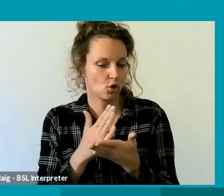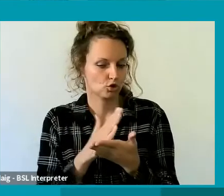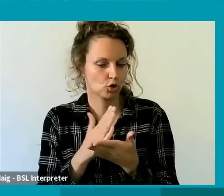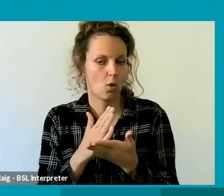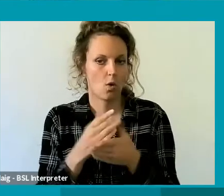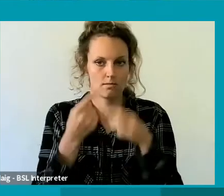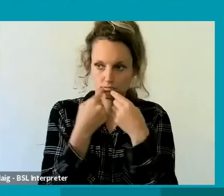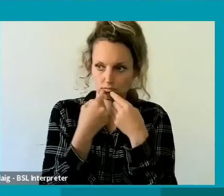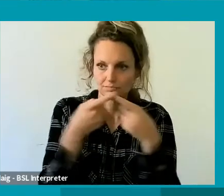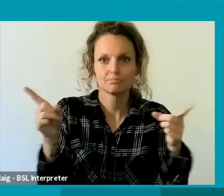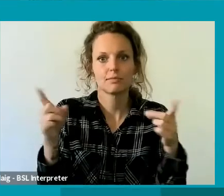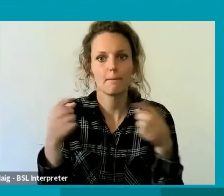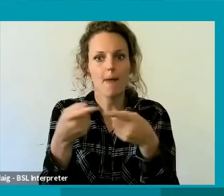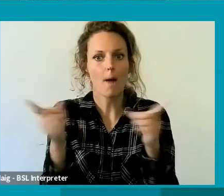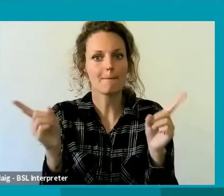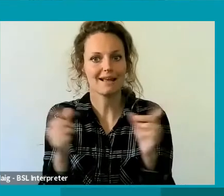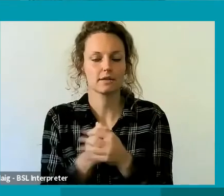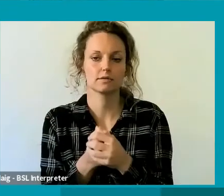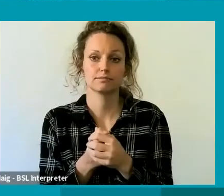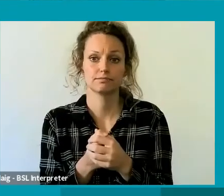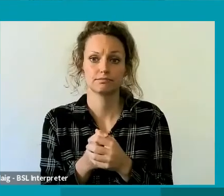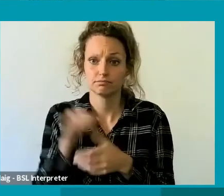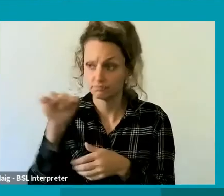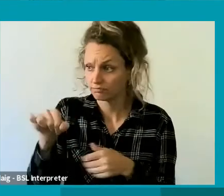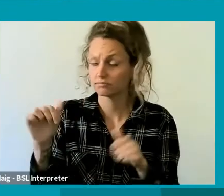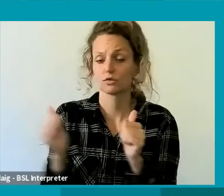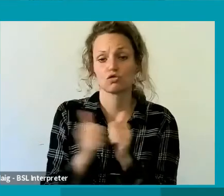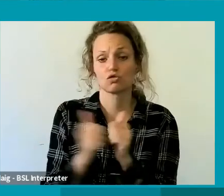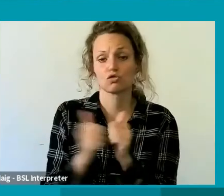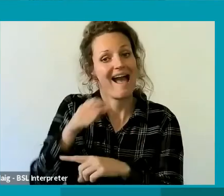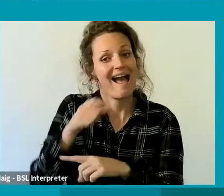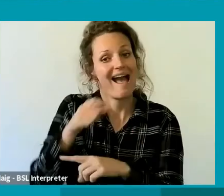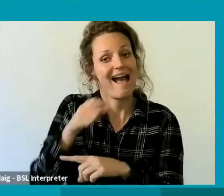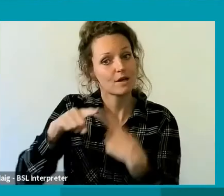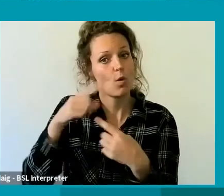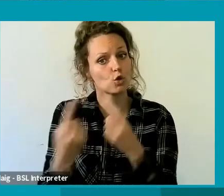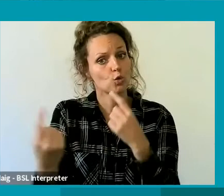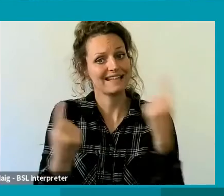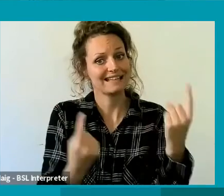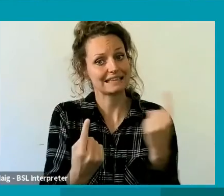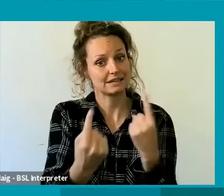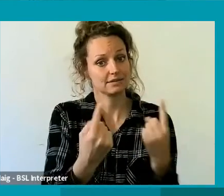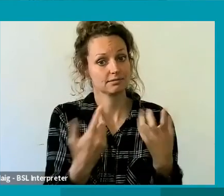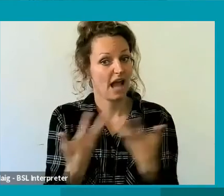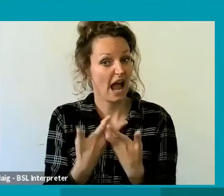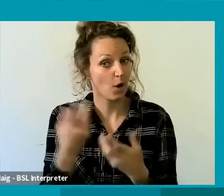you know and how you want to do that is up to you, but just know